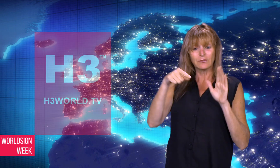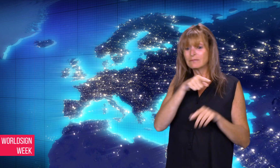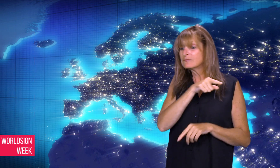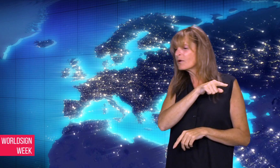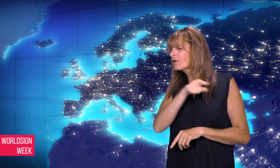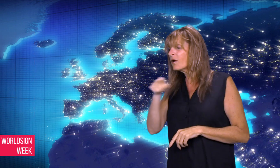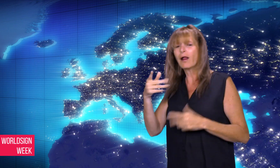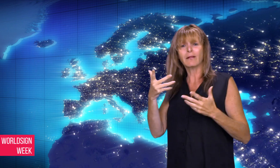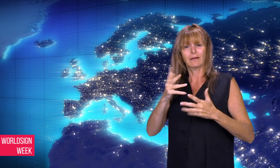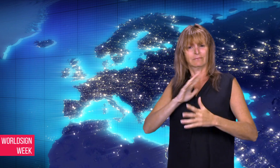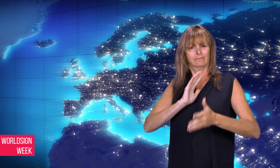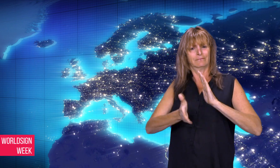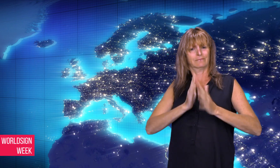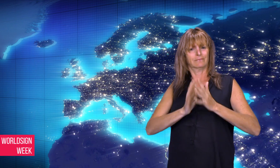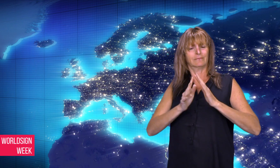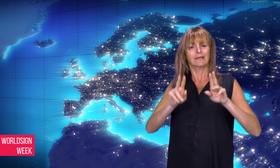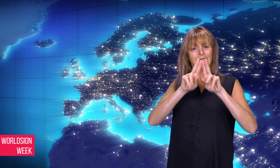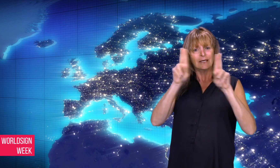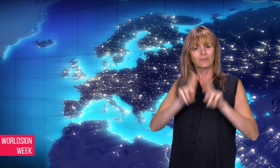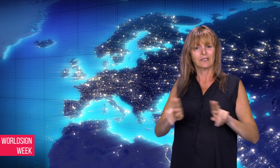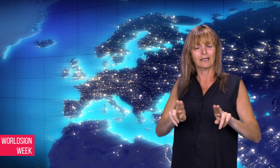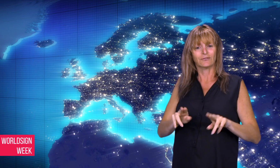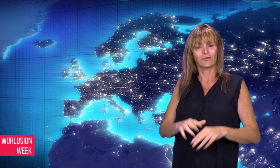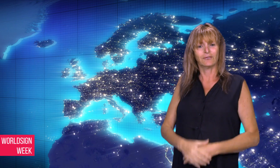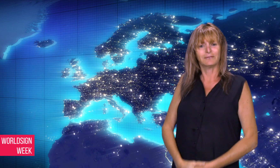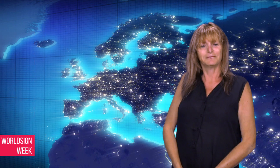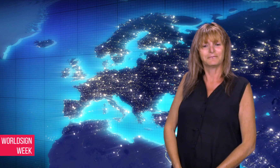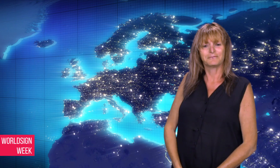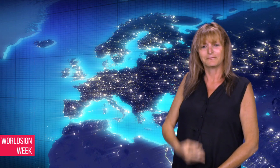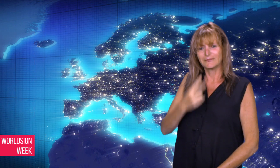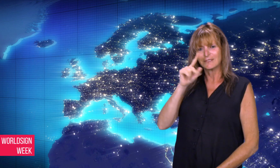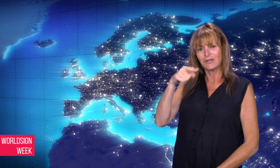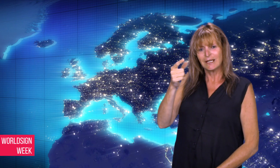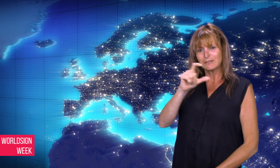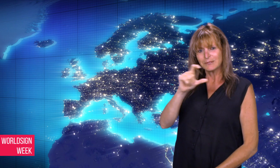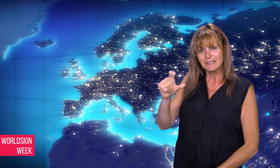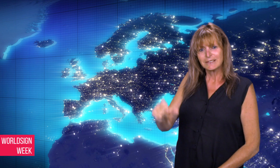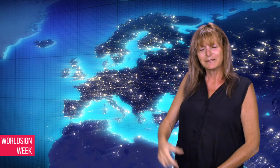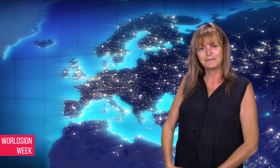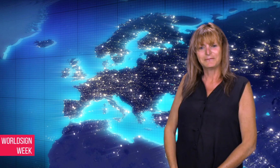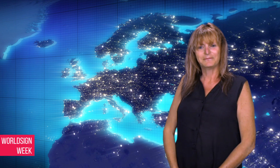all in International Sign. See you next week.